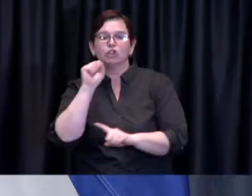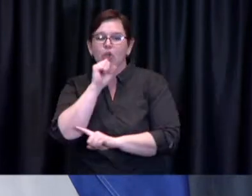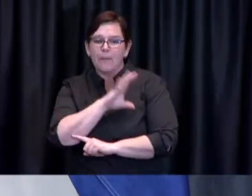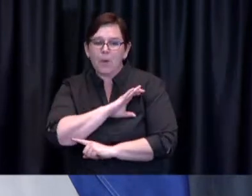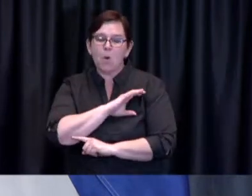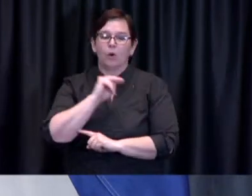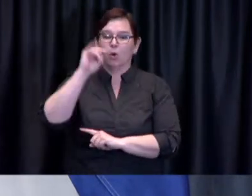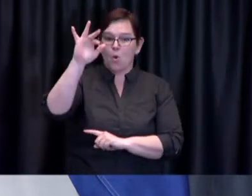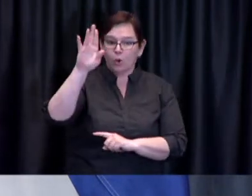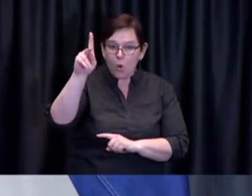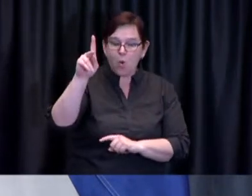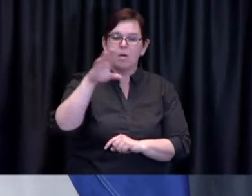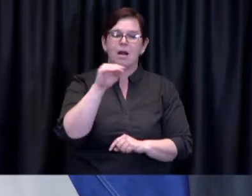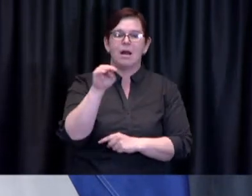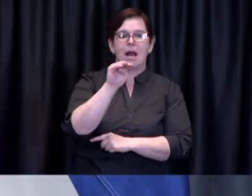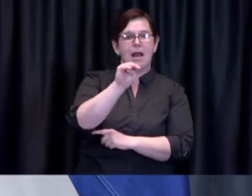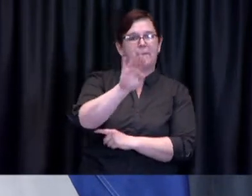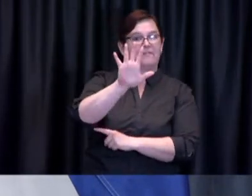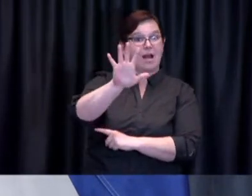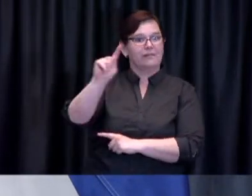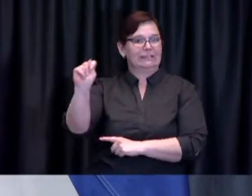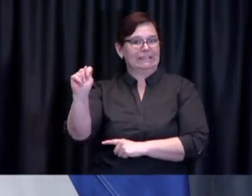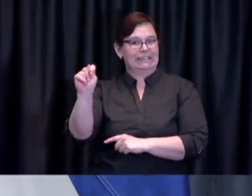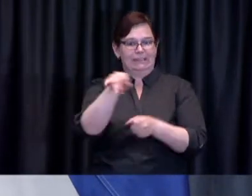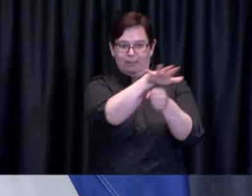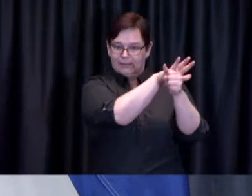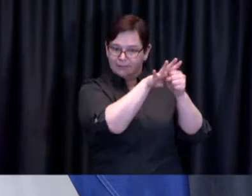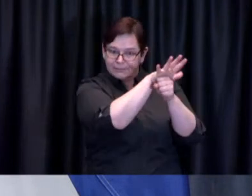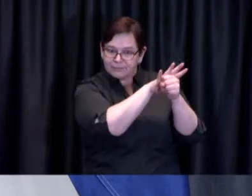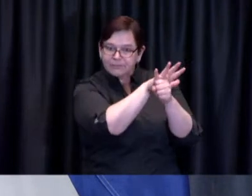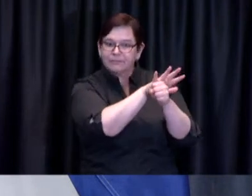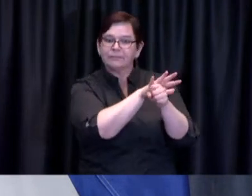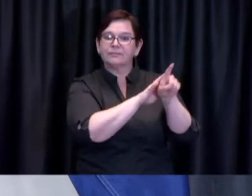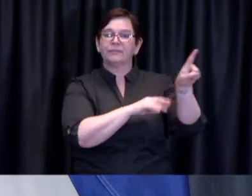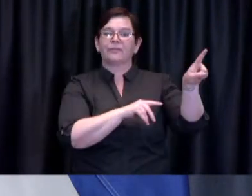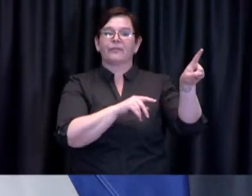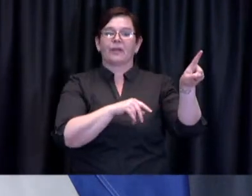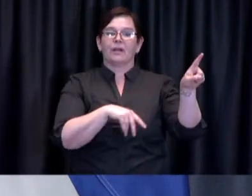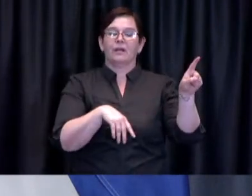postal code which includes parts of Kensington Market, Chinatown and Alexandra Park